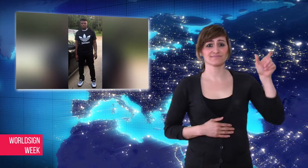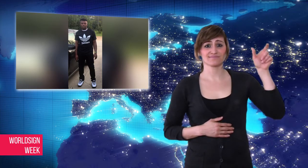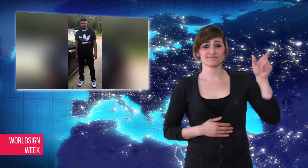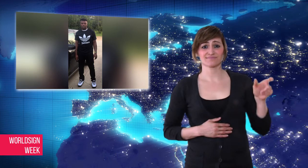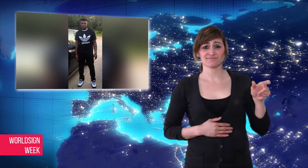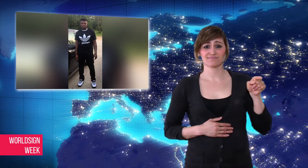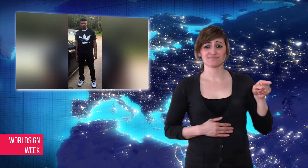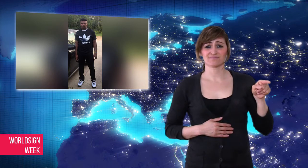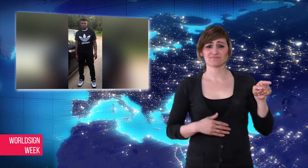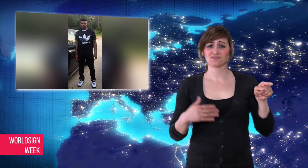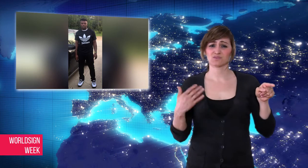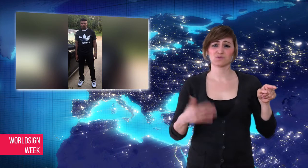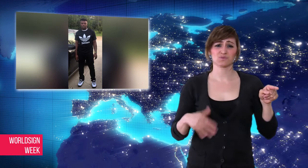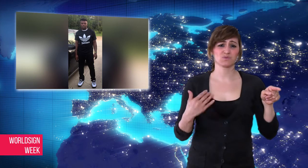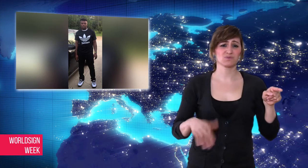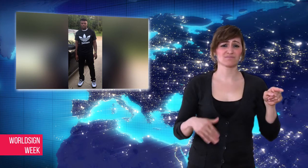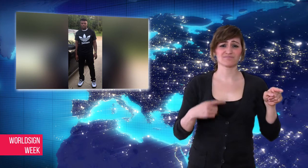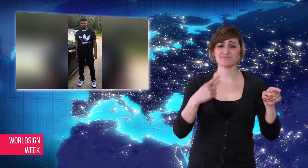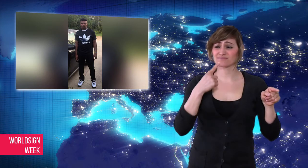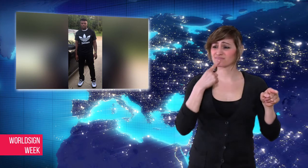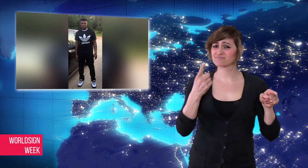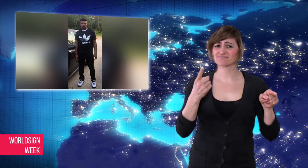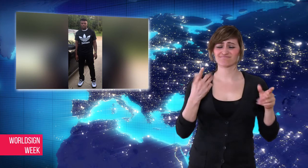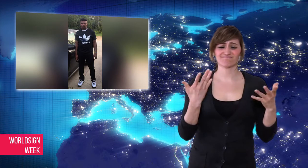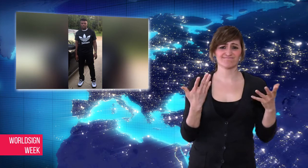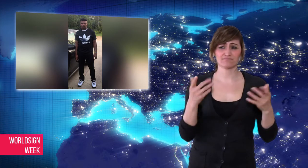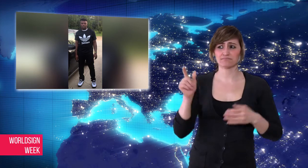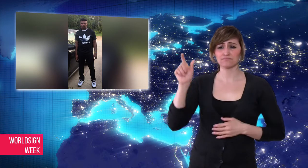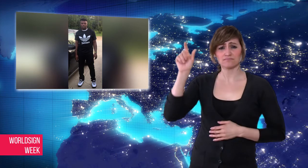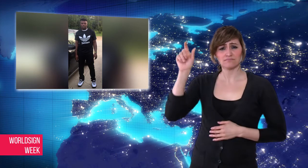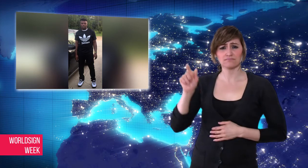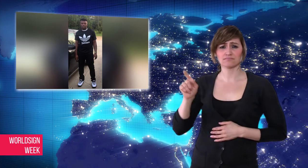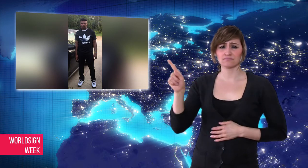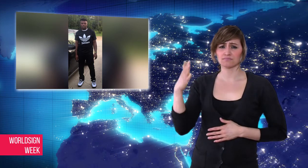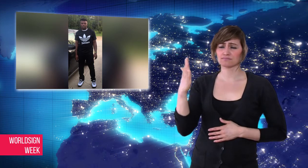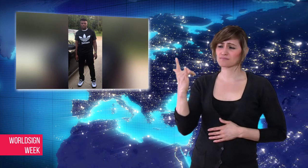Caleb said “He loved me enough to